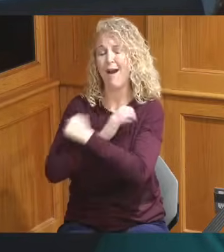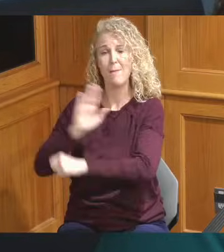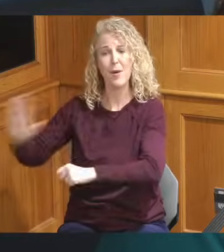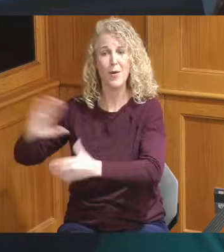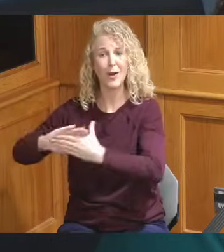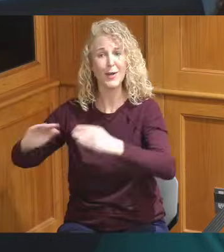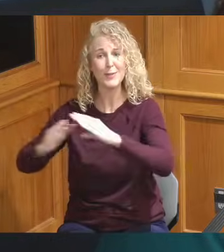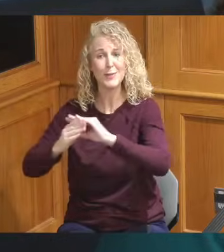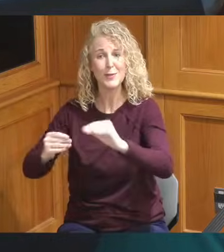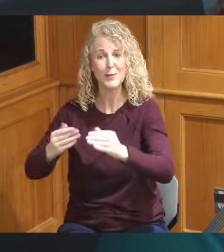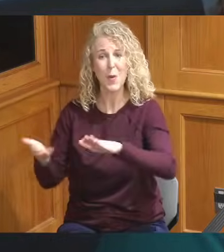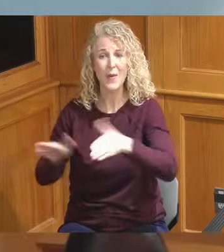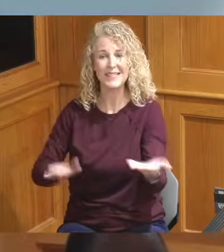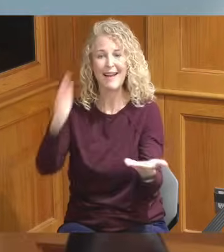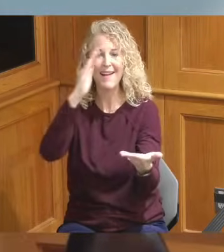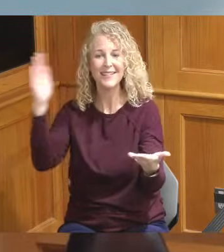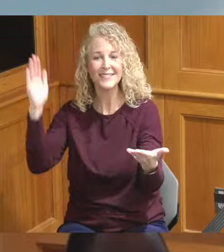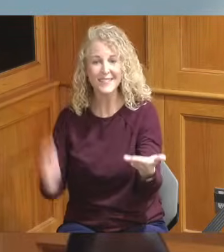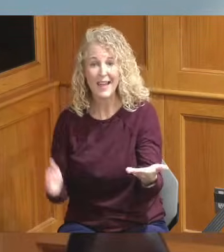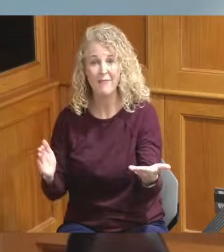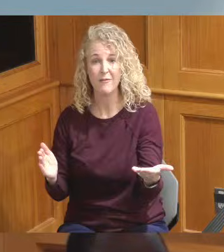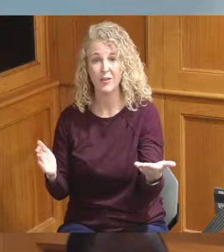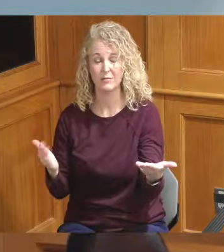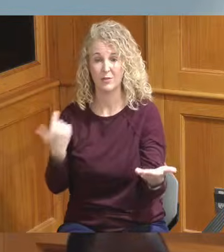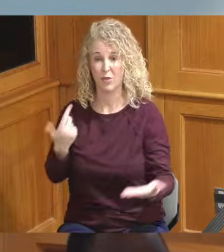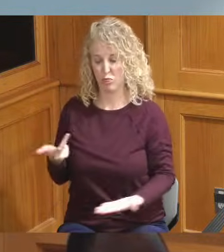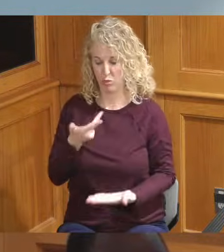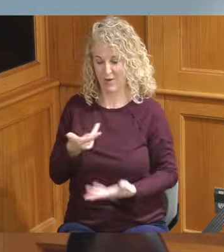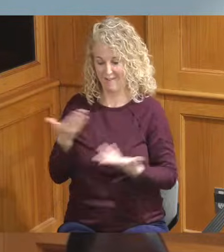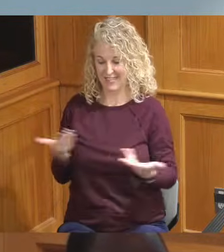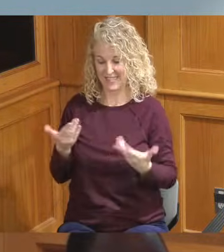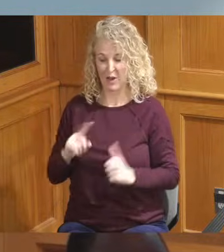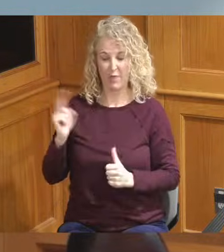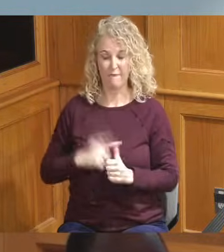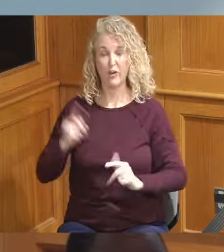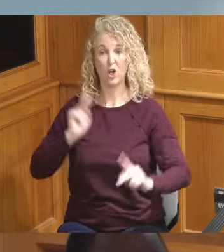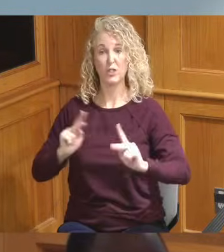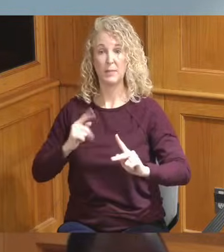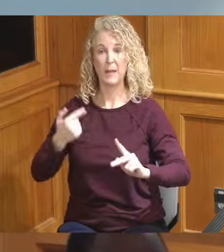will never die because all of us sitting even in this building, diverse people, we can walk in a